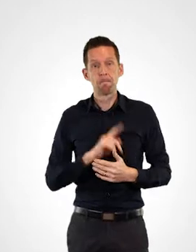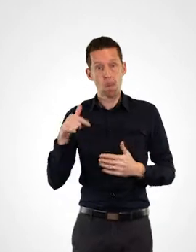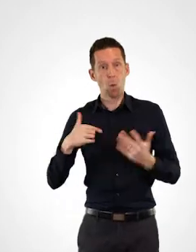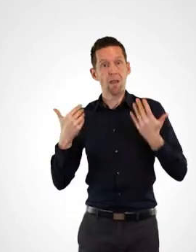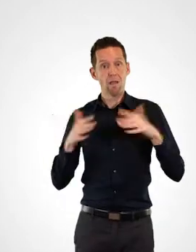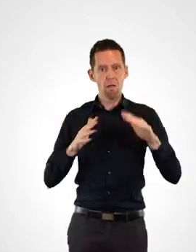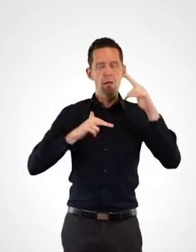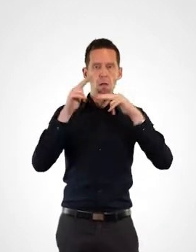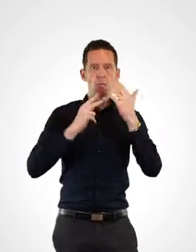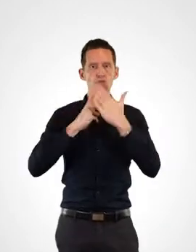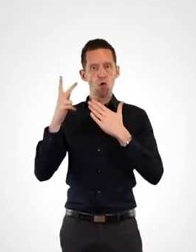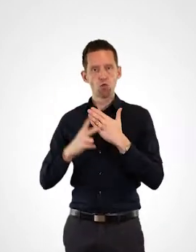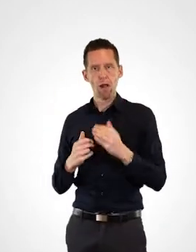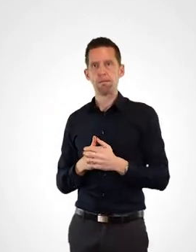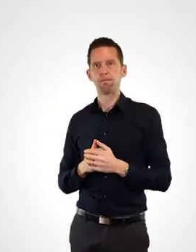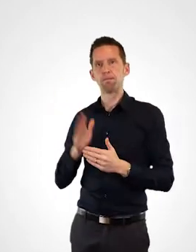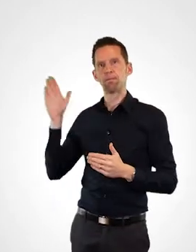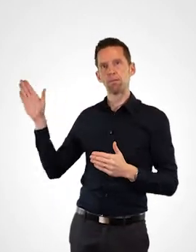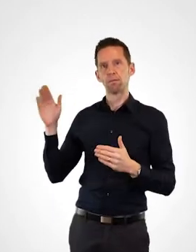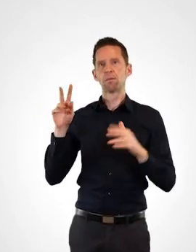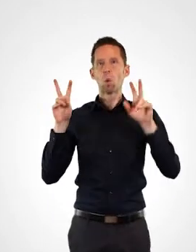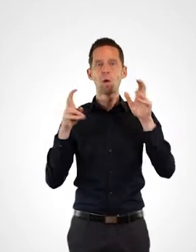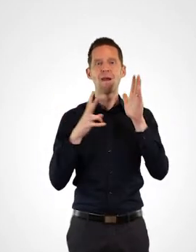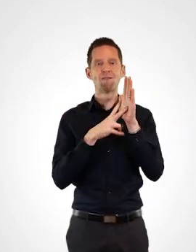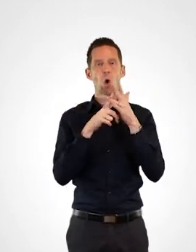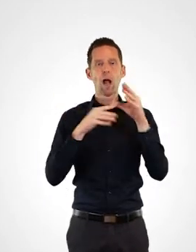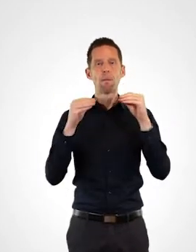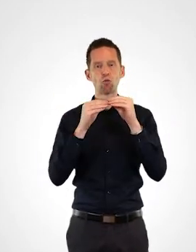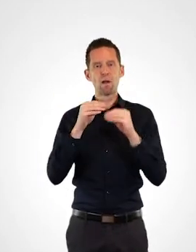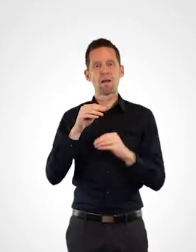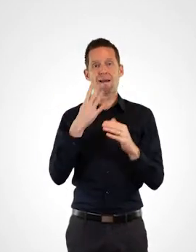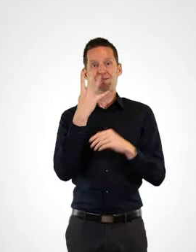What we've done is developed a program that we're calling